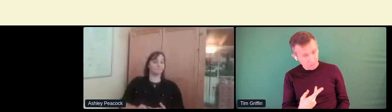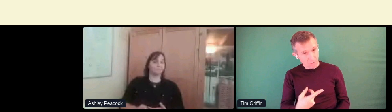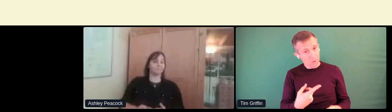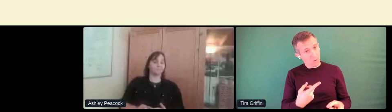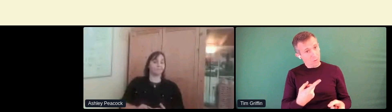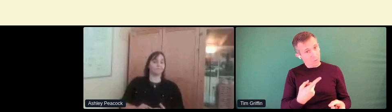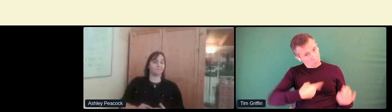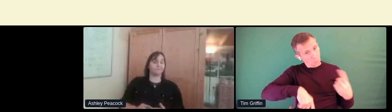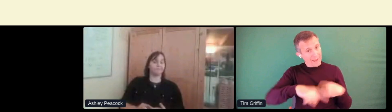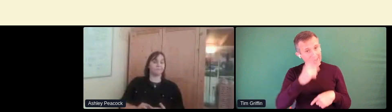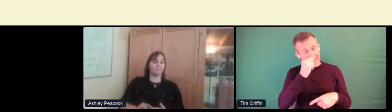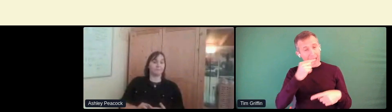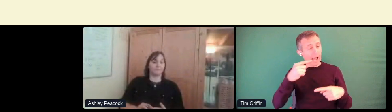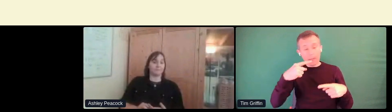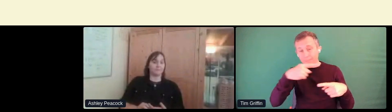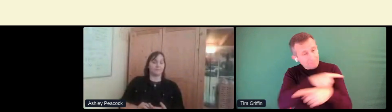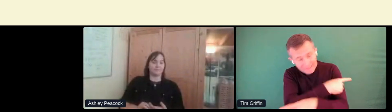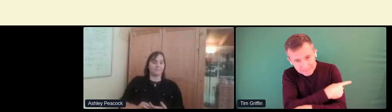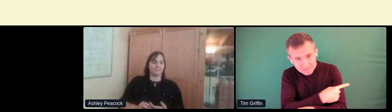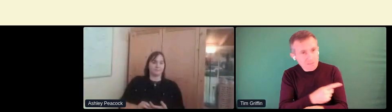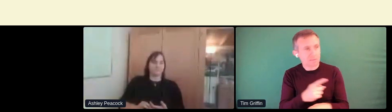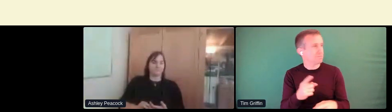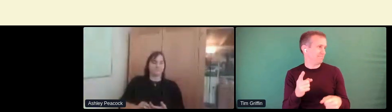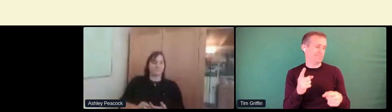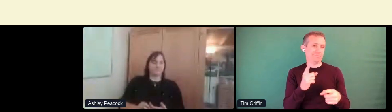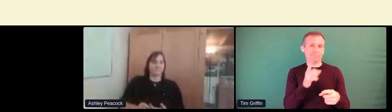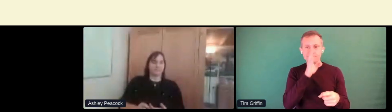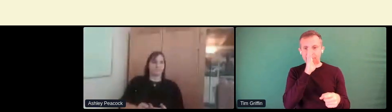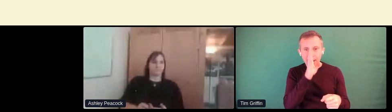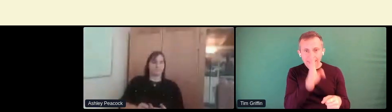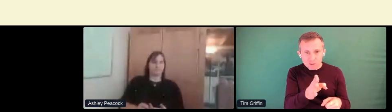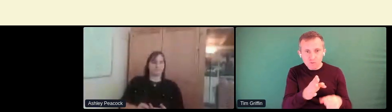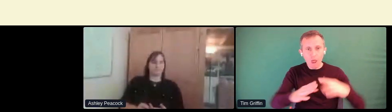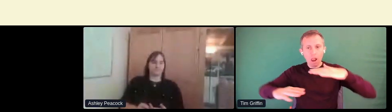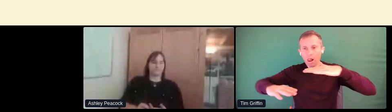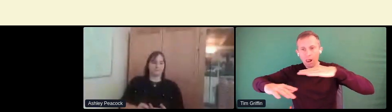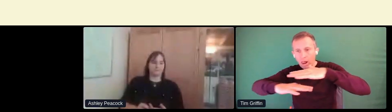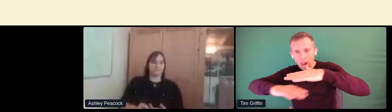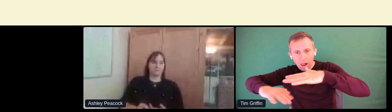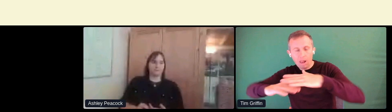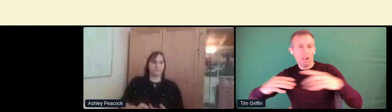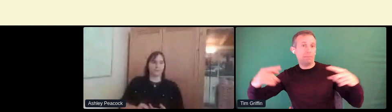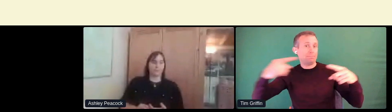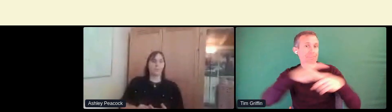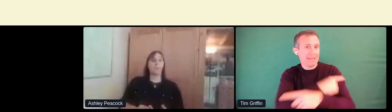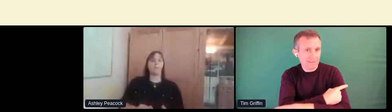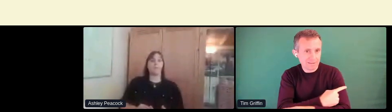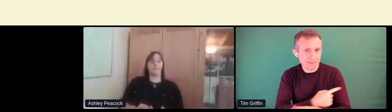taking something literally, someone maybe thinks that I don't really get what we're